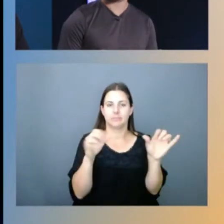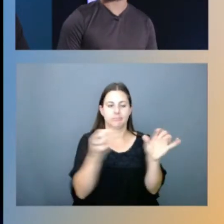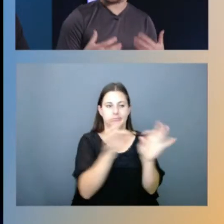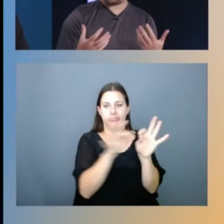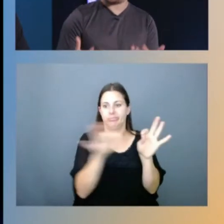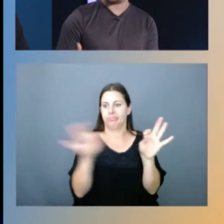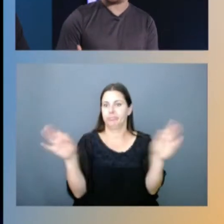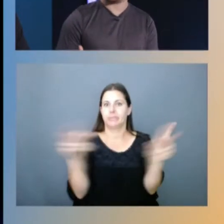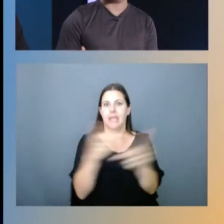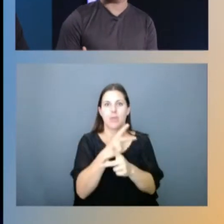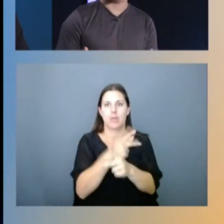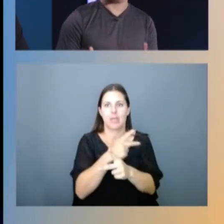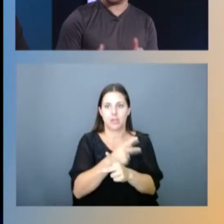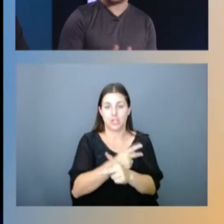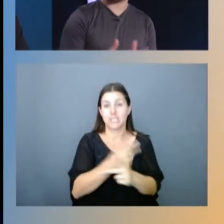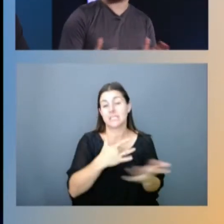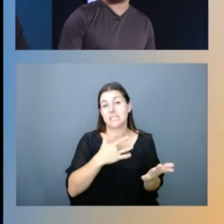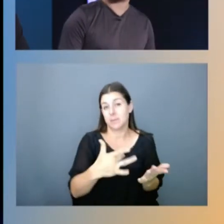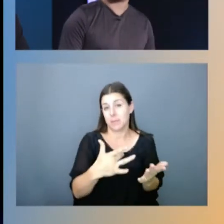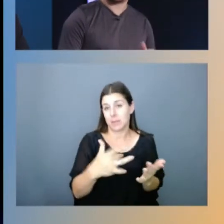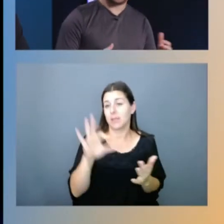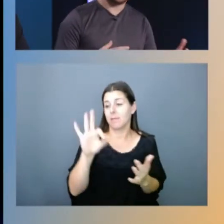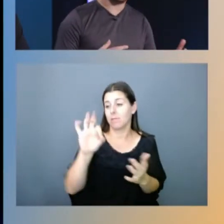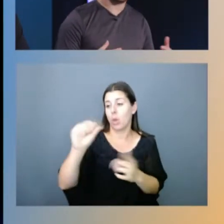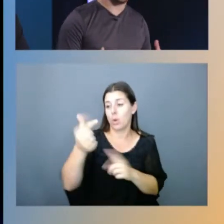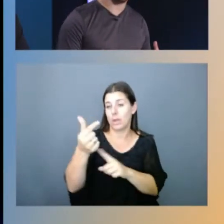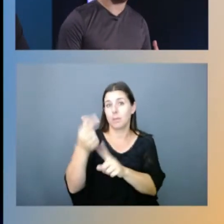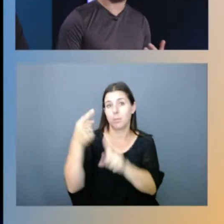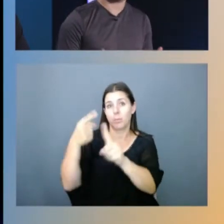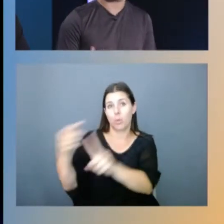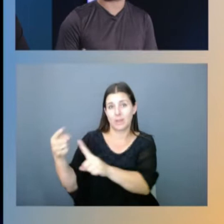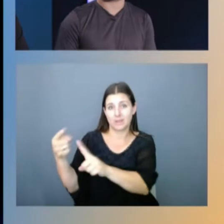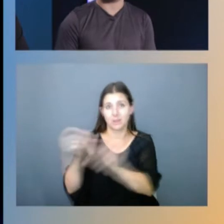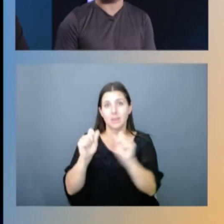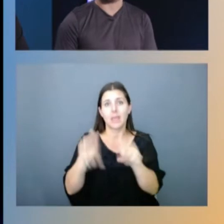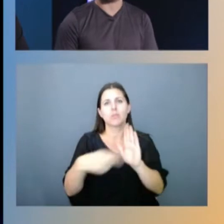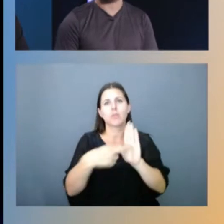are typically done with floating points and they can be represented with a set of different precisions.